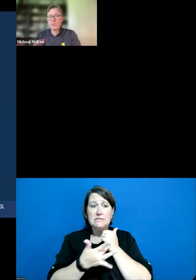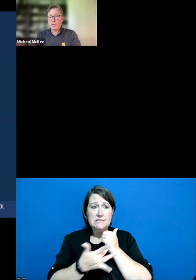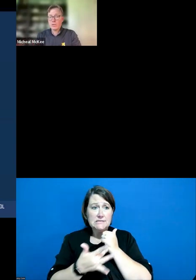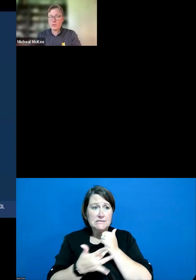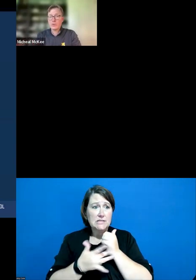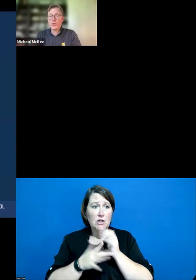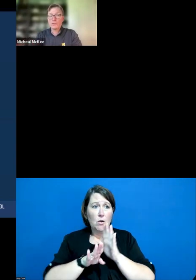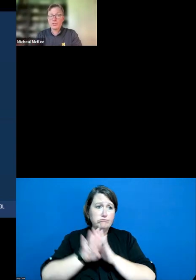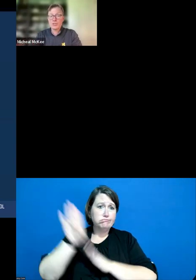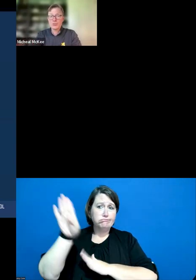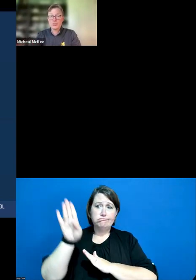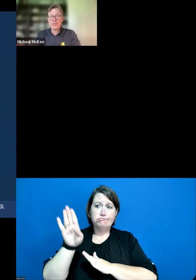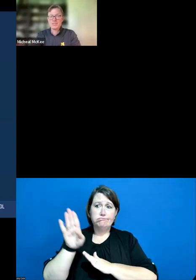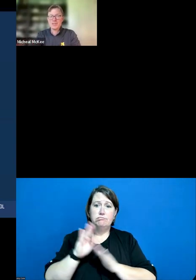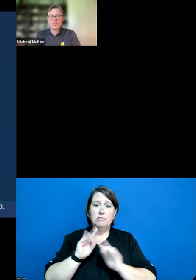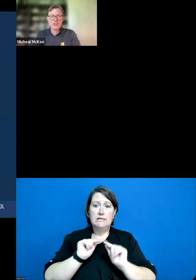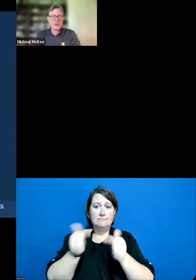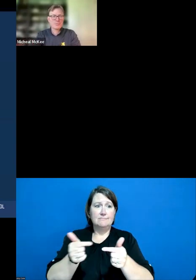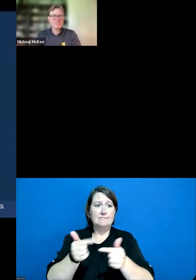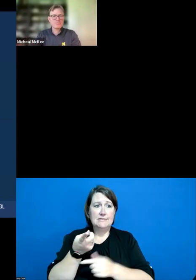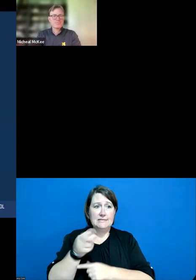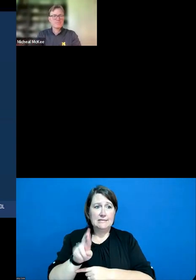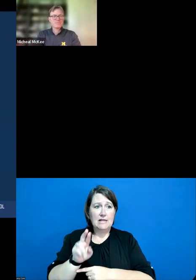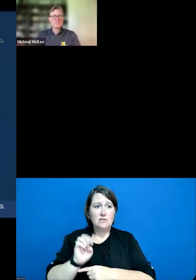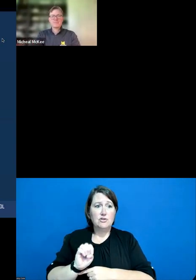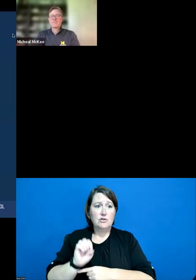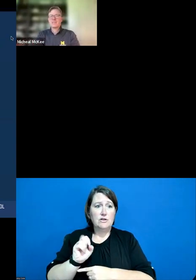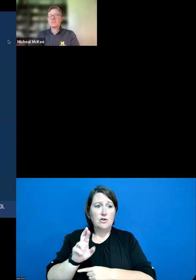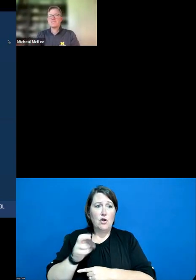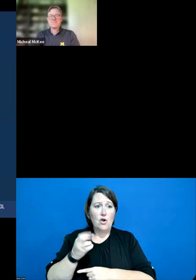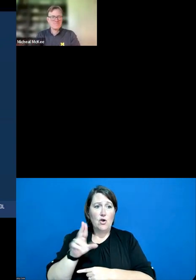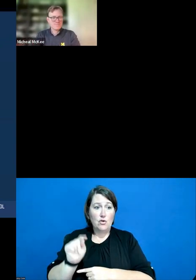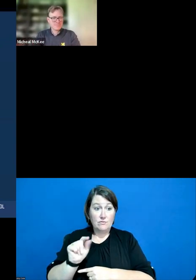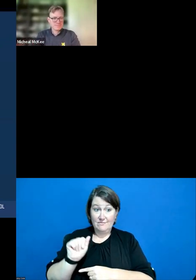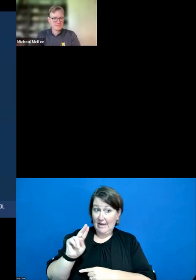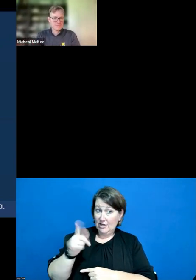we're going to turn it over to doctor hard. Angela.